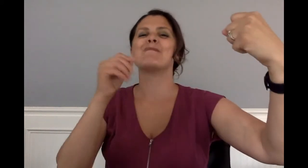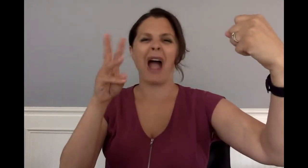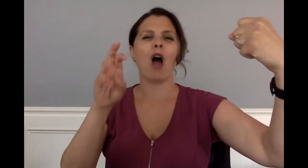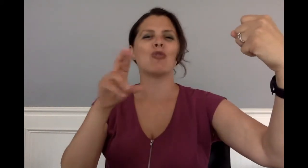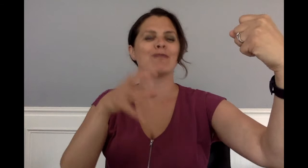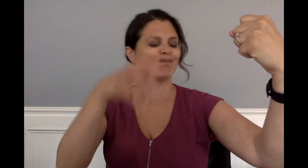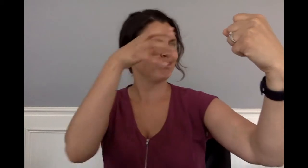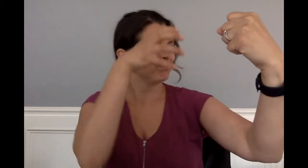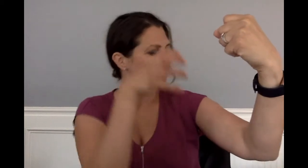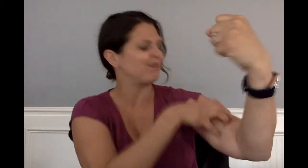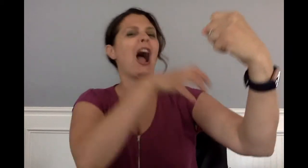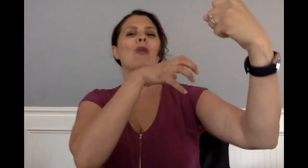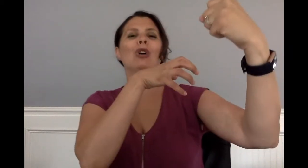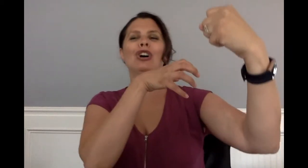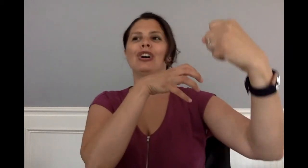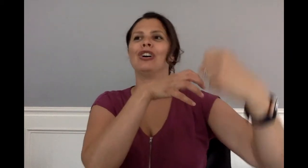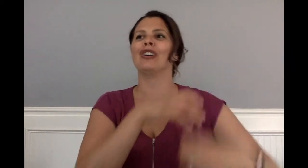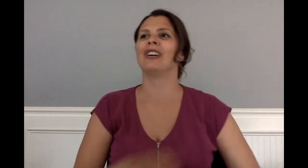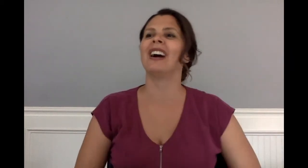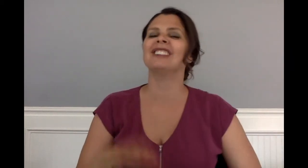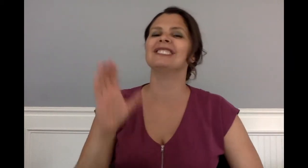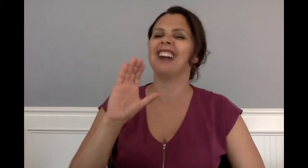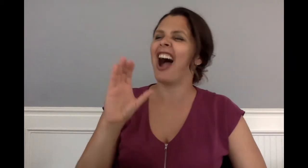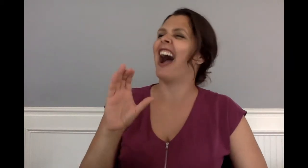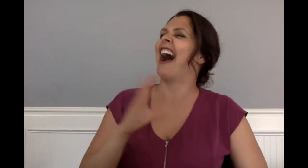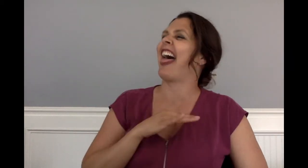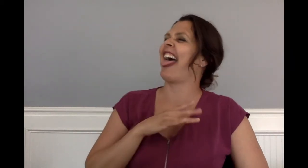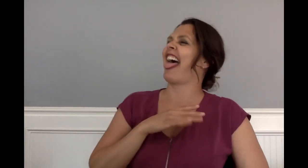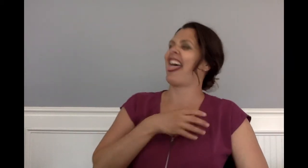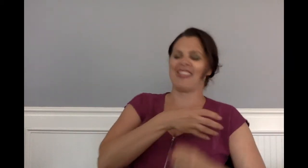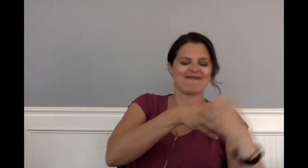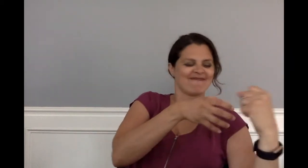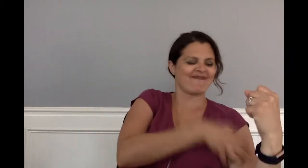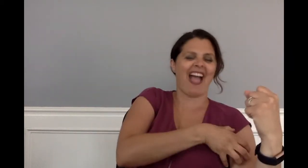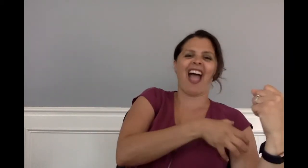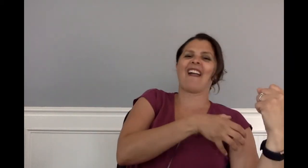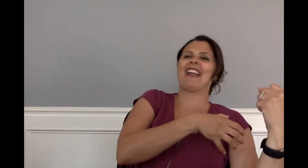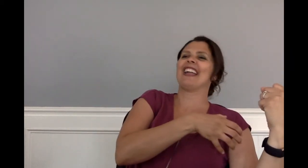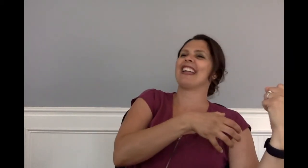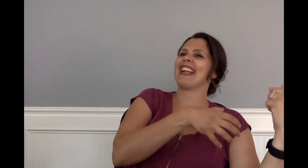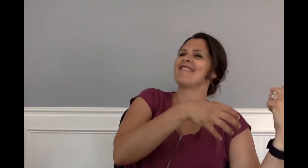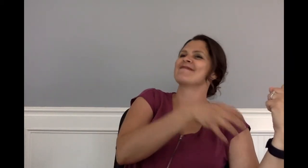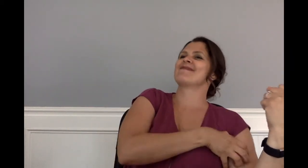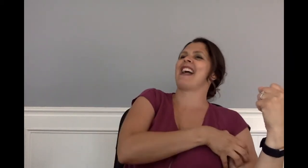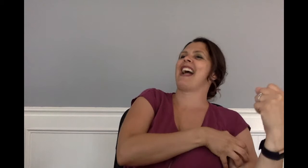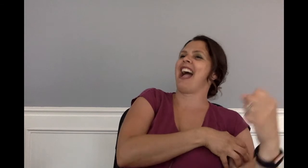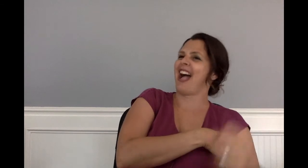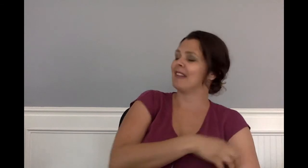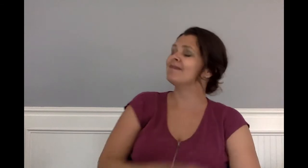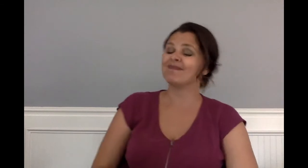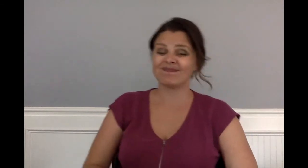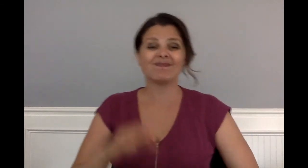"Power." Charlie copied the sign. “Power.”